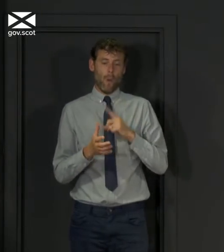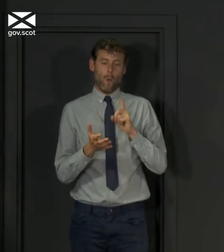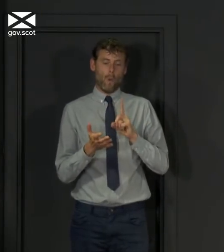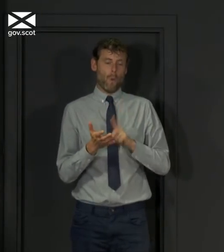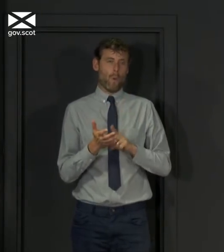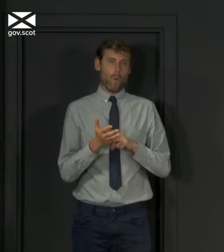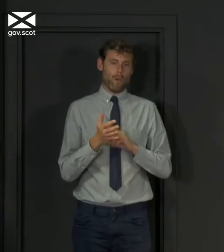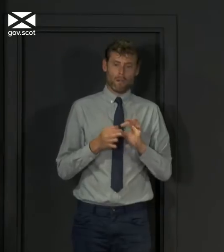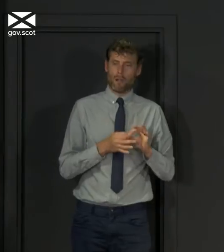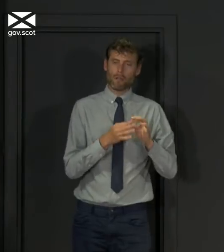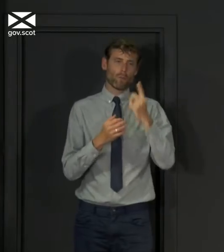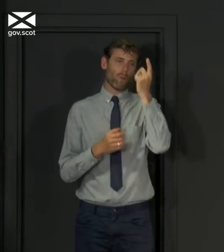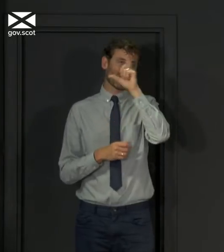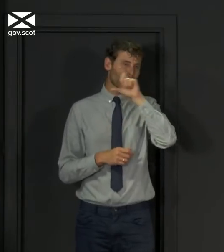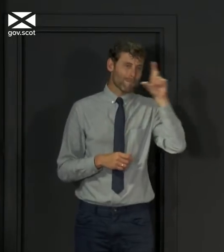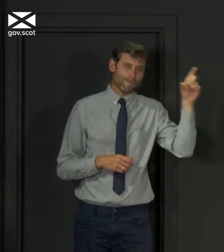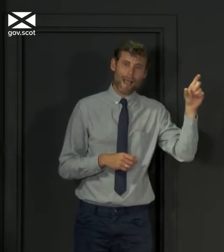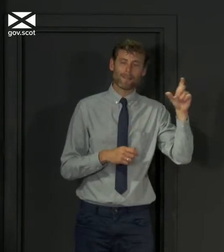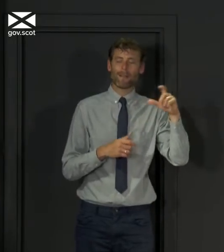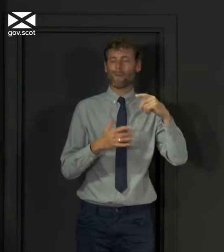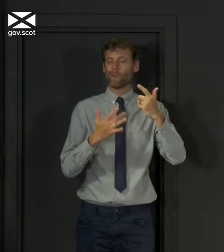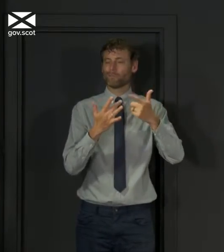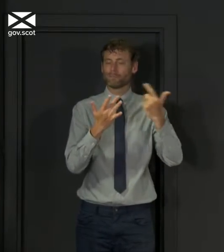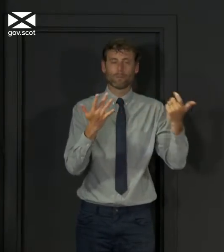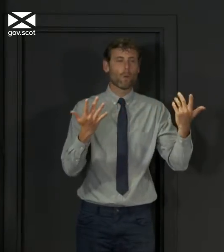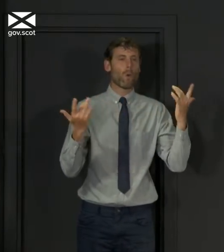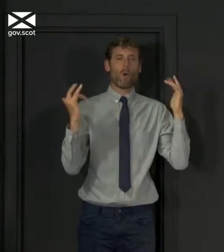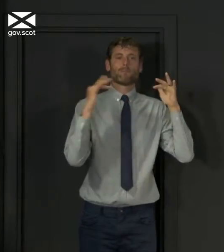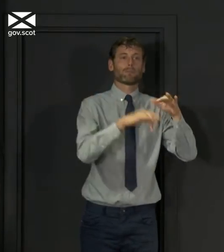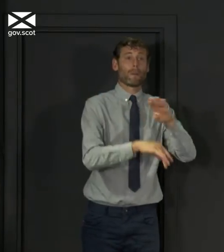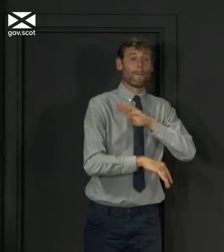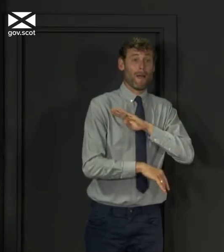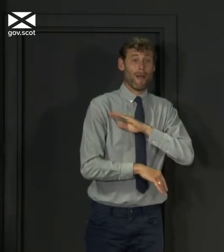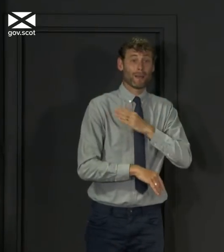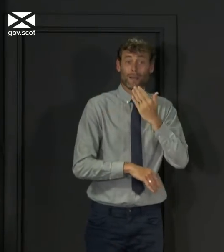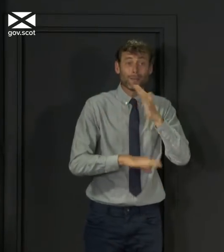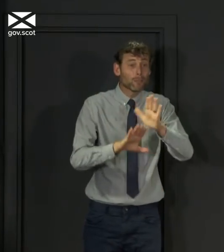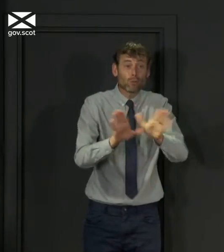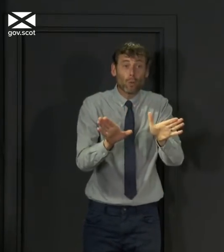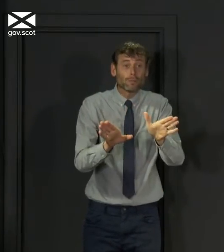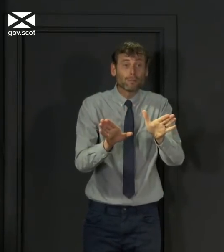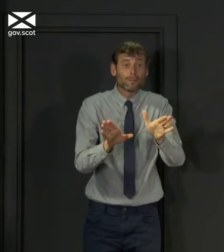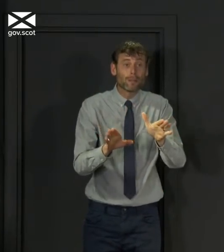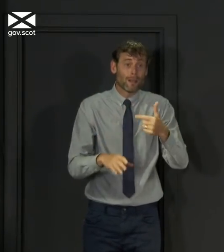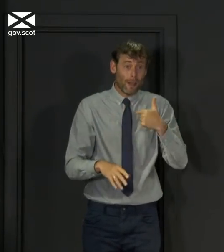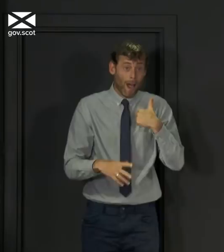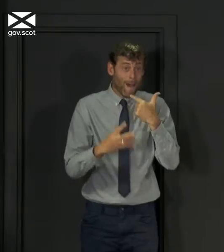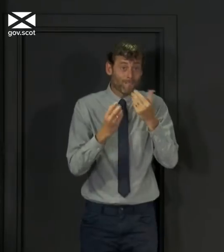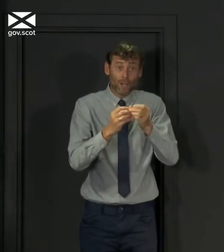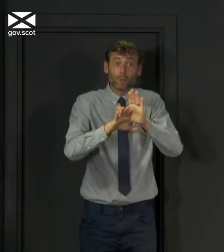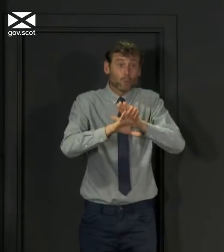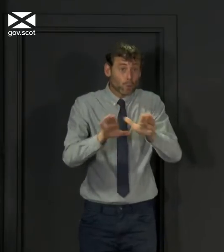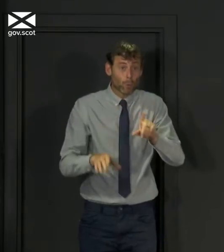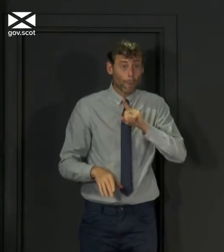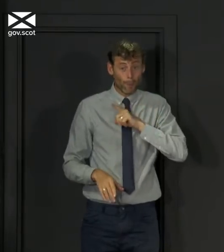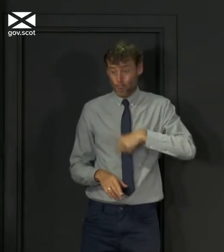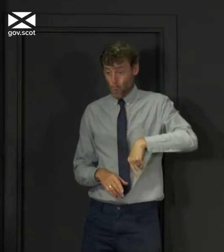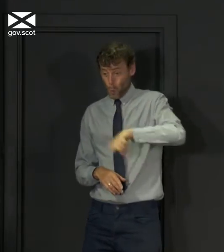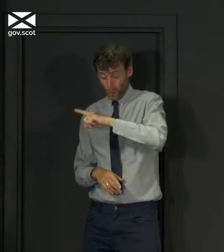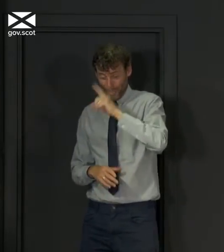any other reason or people wanting to gather in the sunshine in Kelvingrove Park, please don't do it. Because you are putting our progress at risk and if our progress goes backwards,